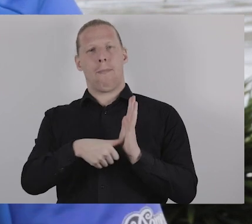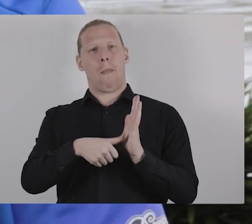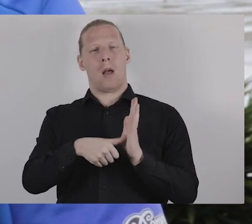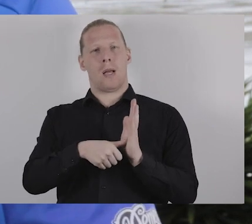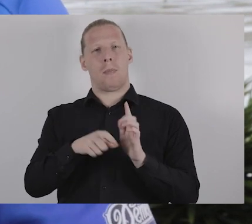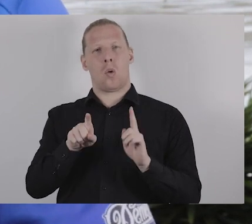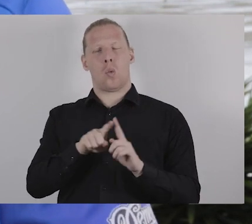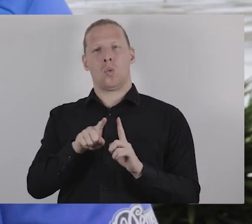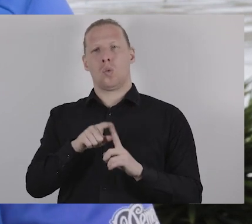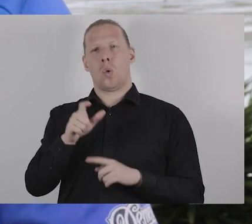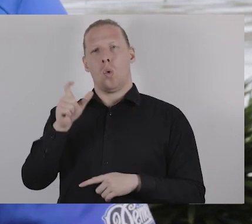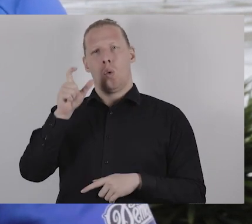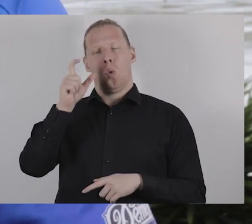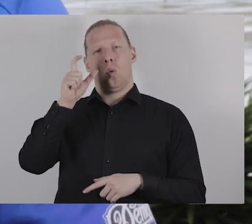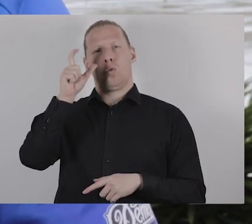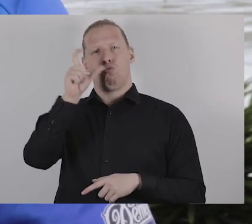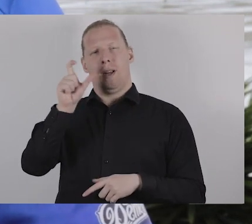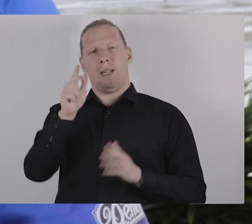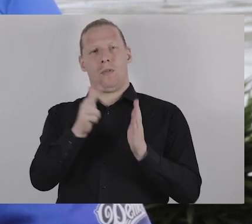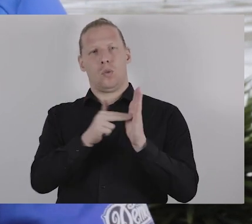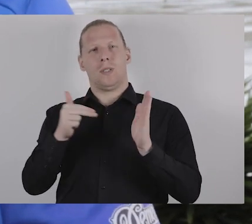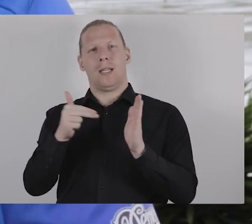and Toi Māori for supporting us...